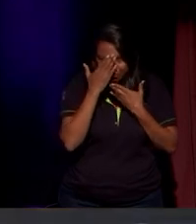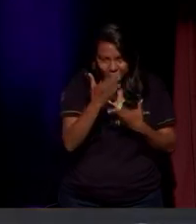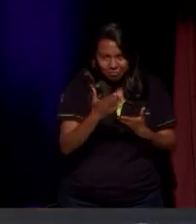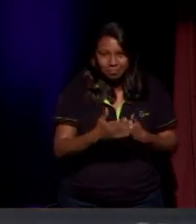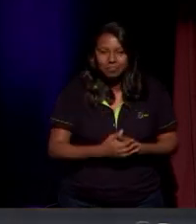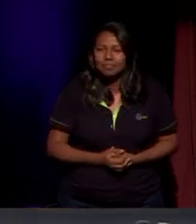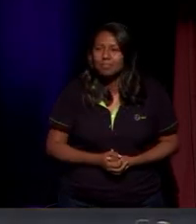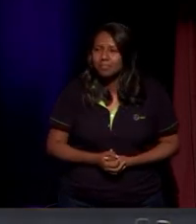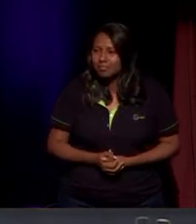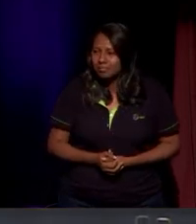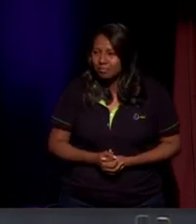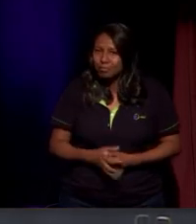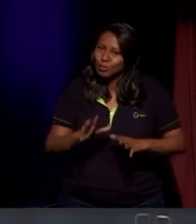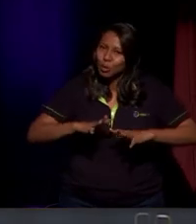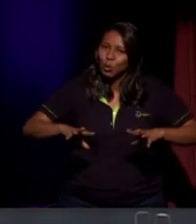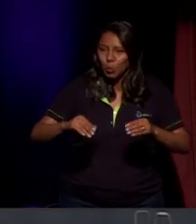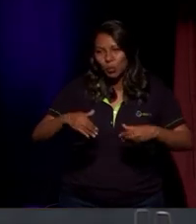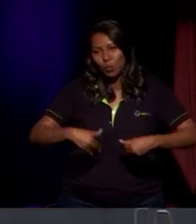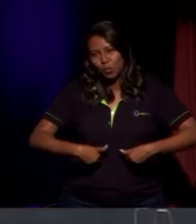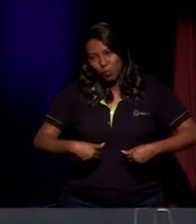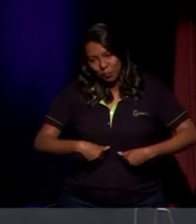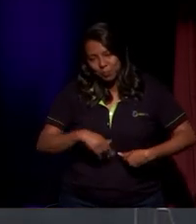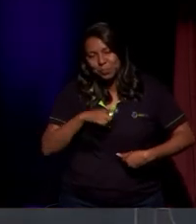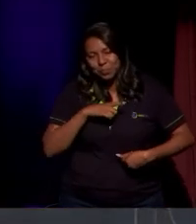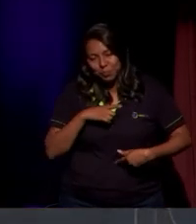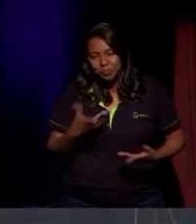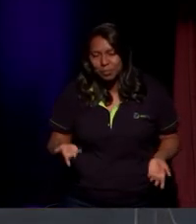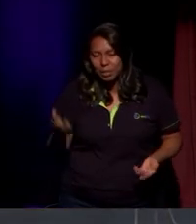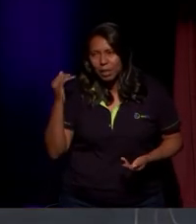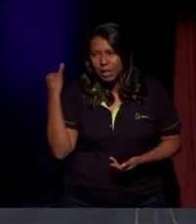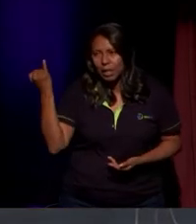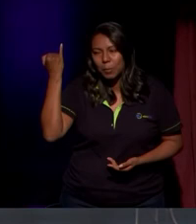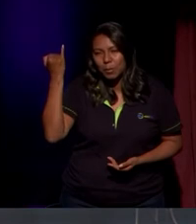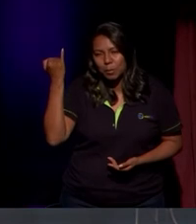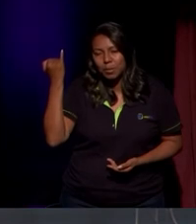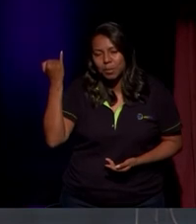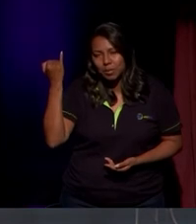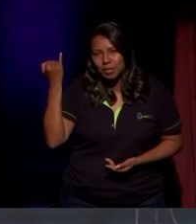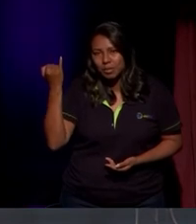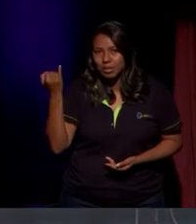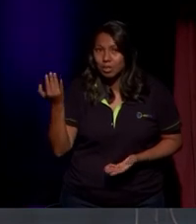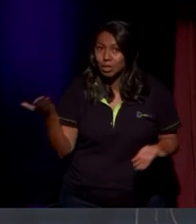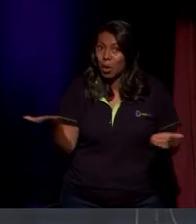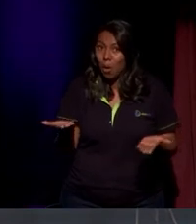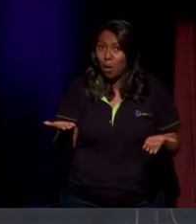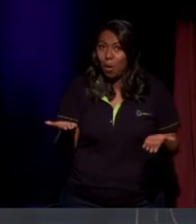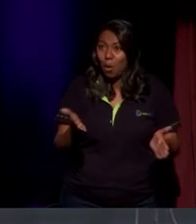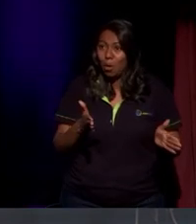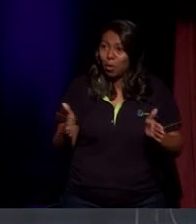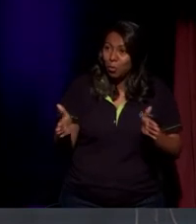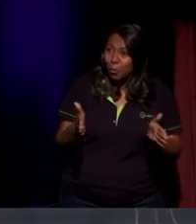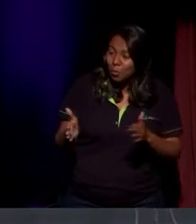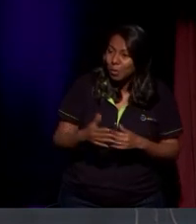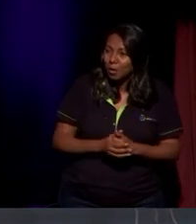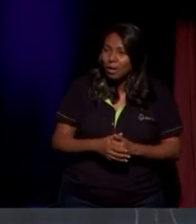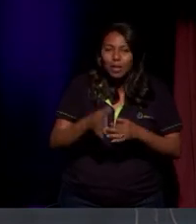everyone is hungry, and I think it's very important this moment when we hear voices from around the world